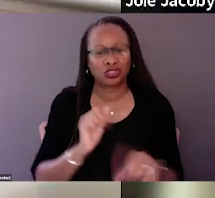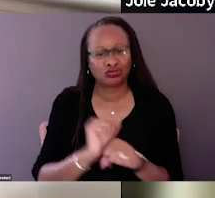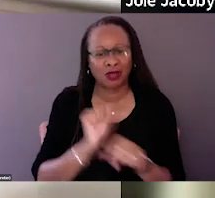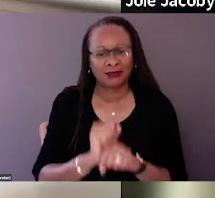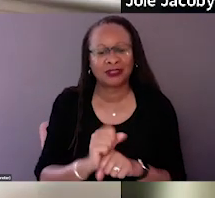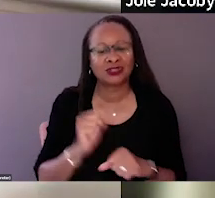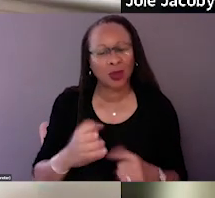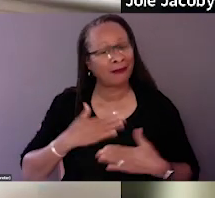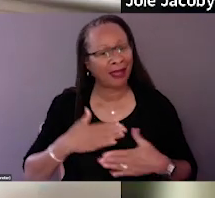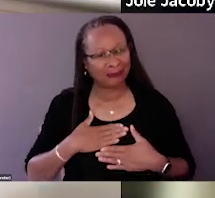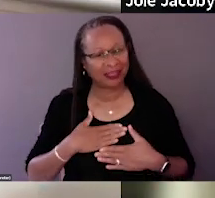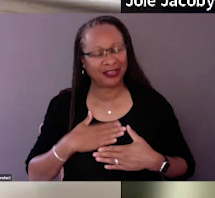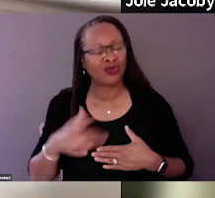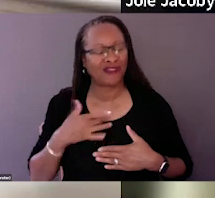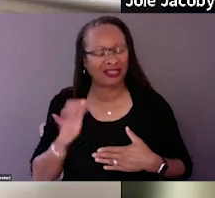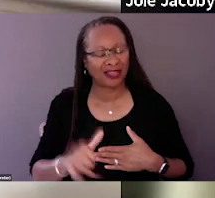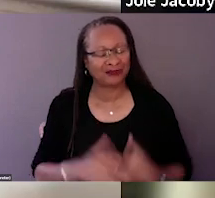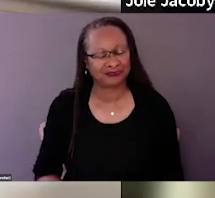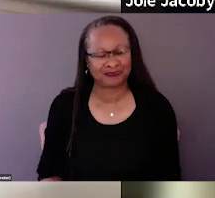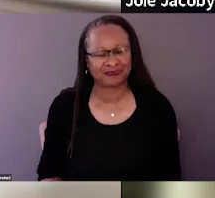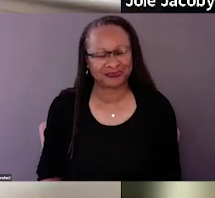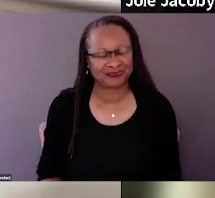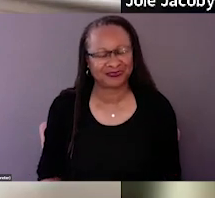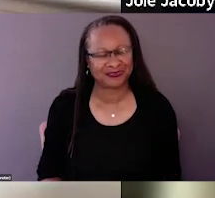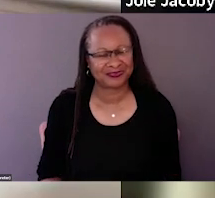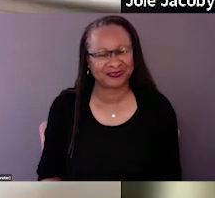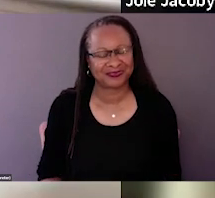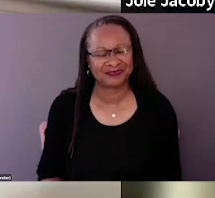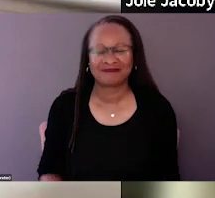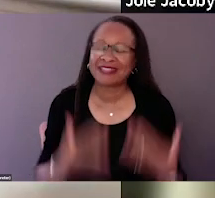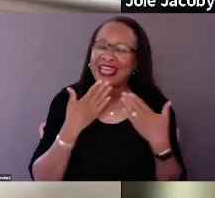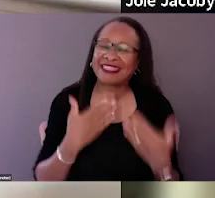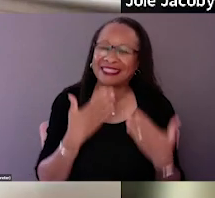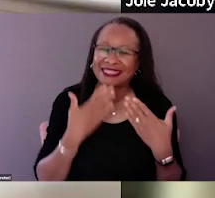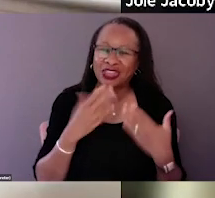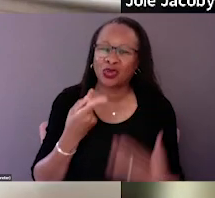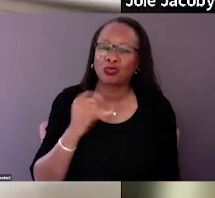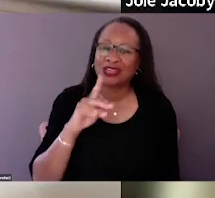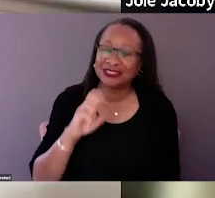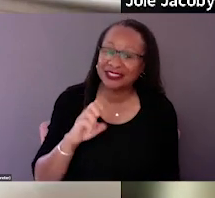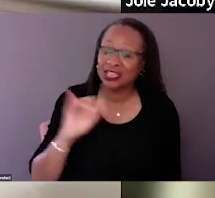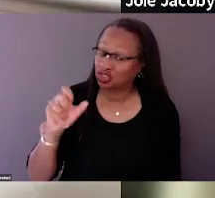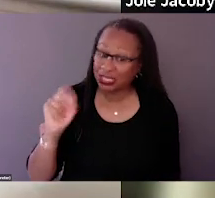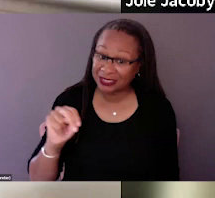Yeah, same. - Yeah. Thank you, Prentice, Jason, Joie, a pleasure. Thank you so much.